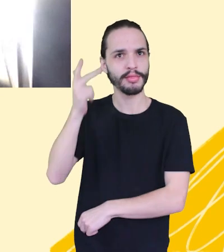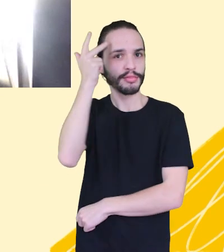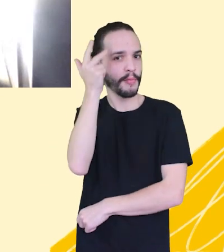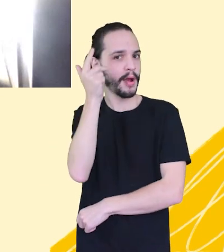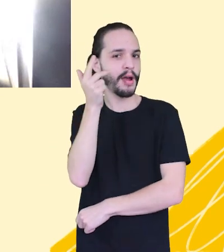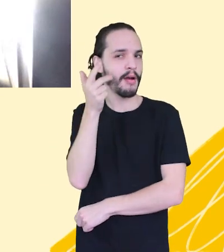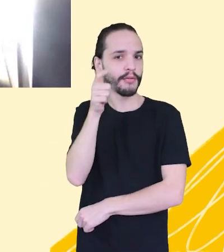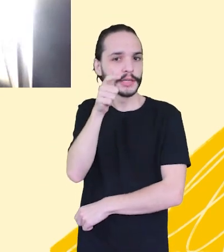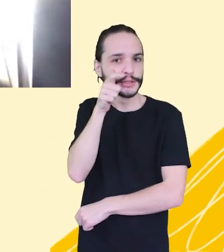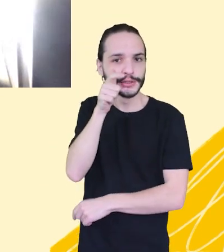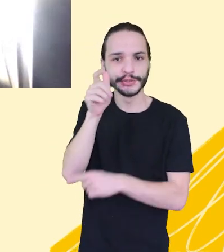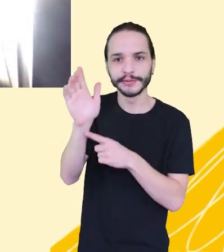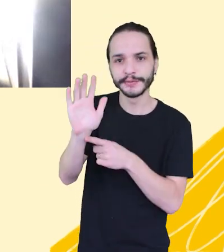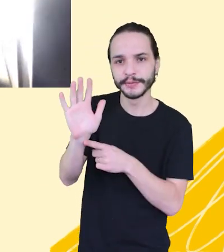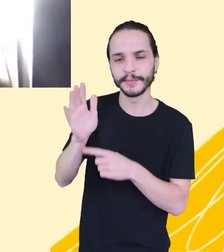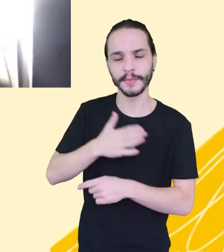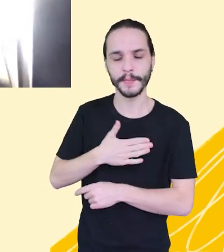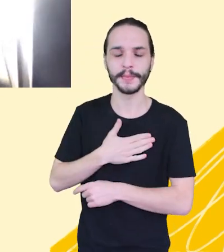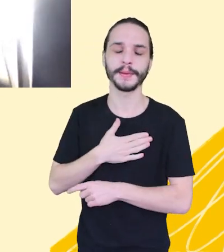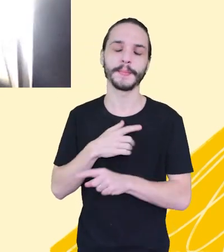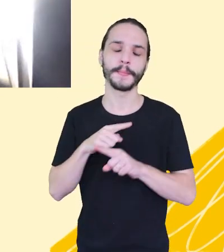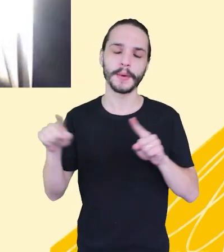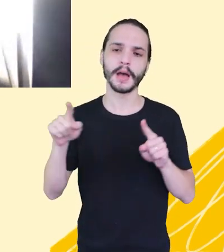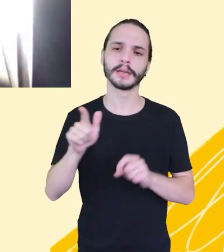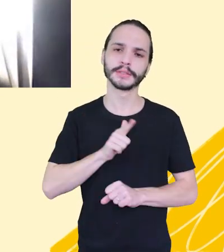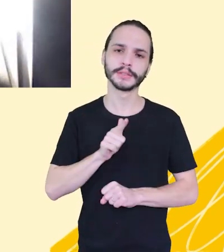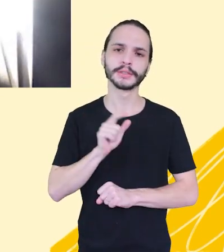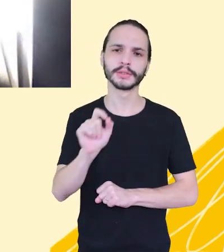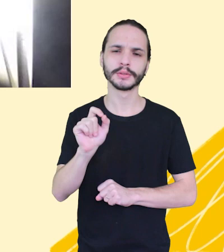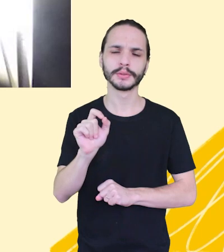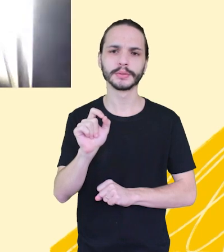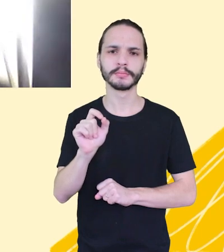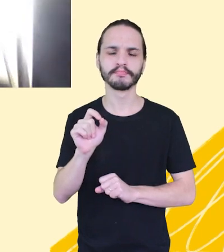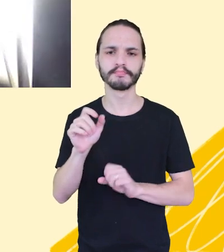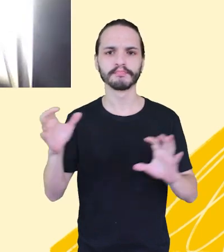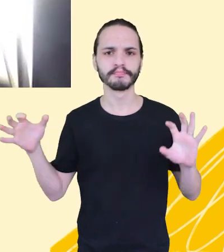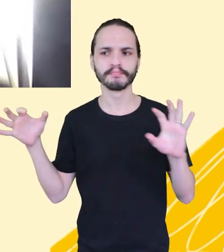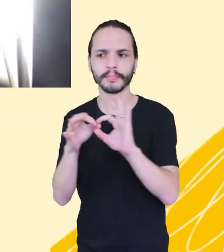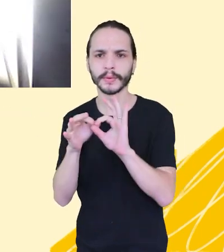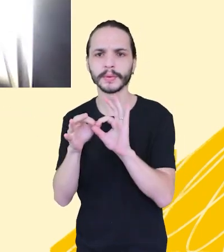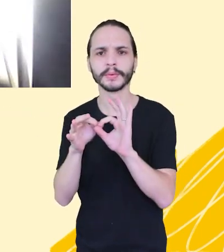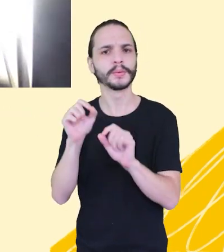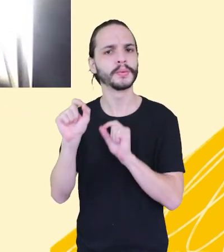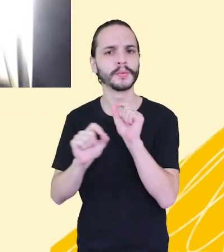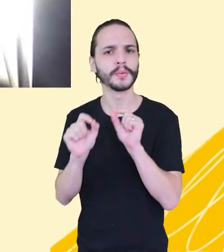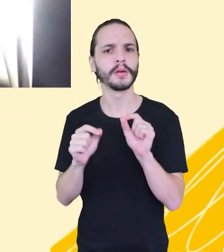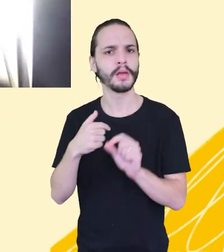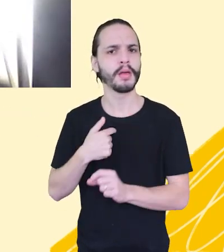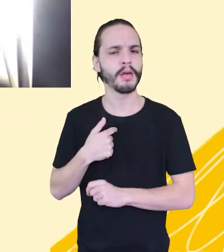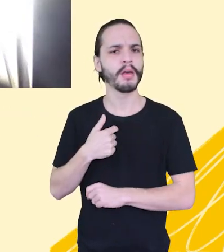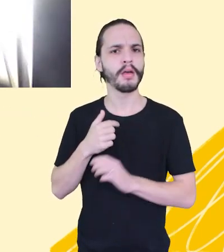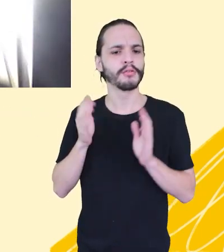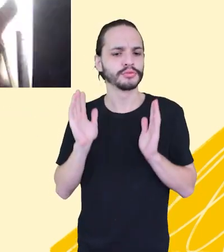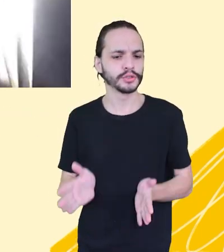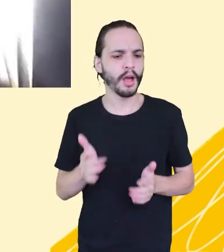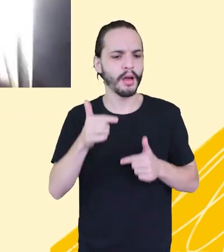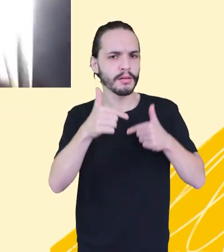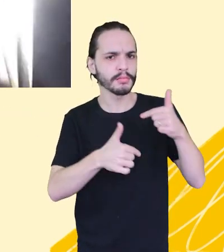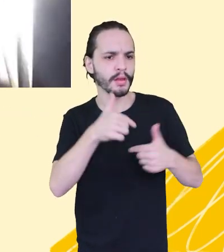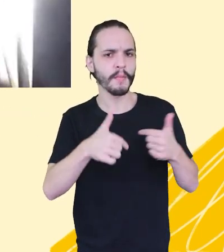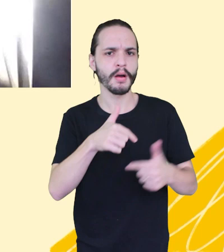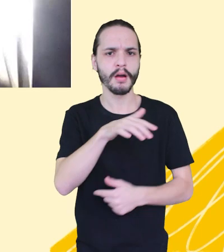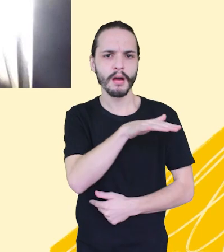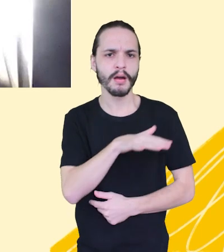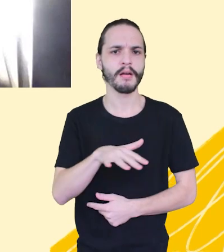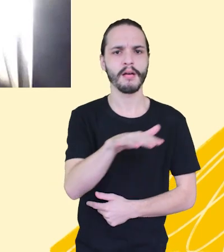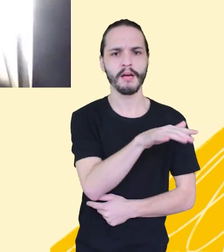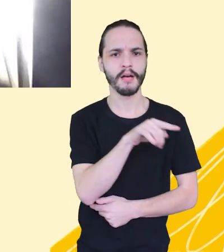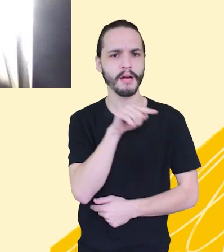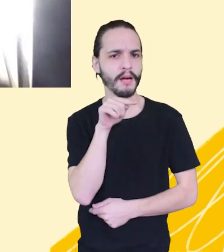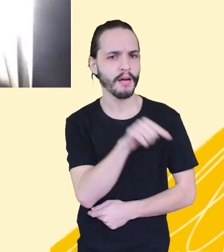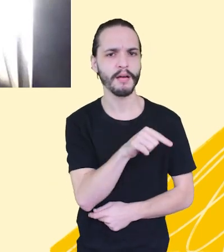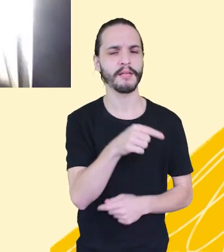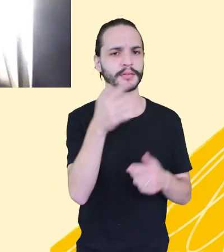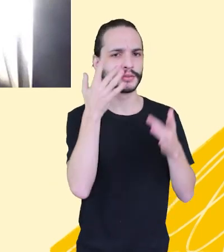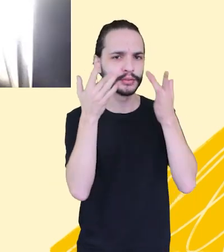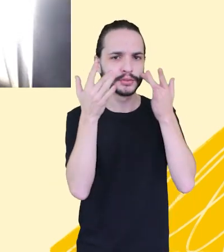But then it was connected with the fact that I was already working in that space.